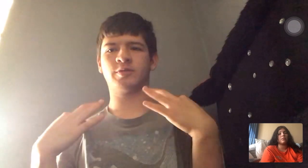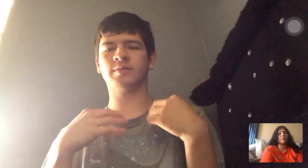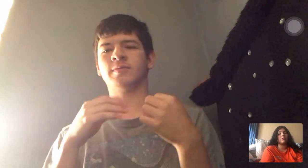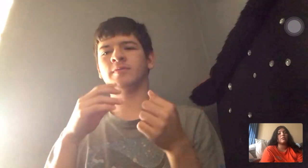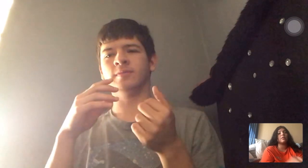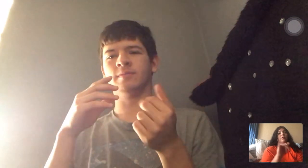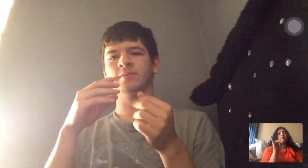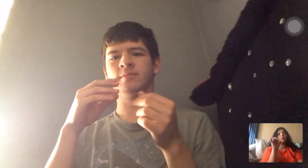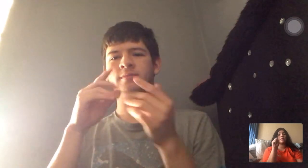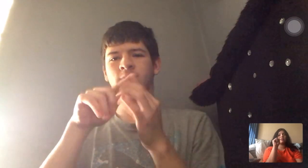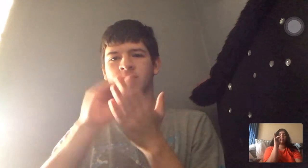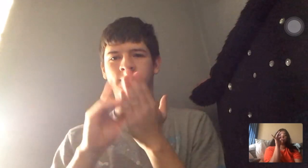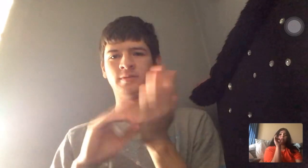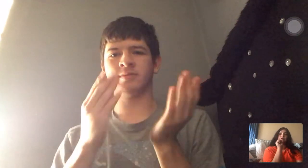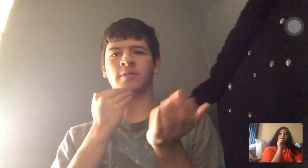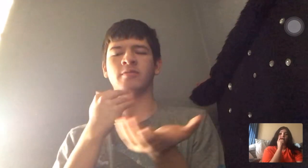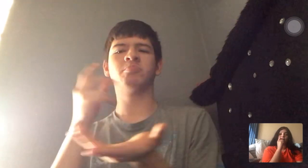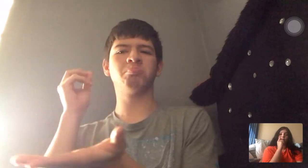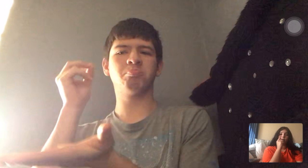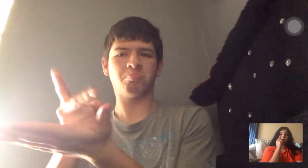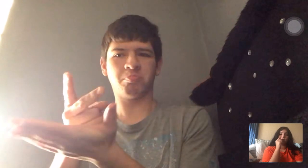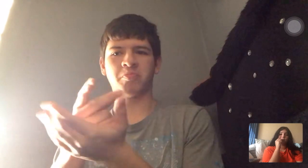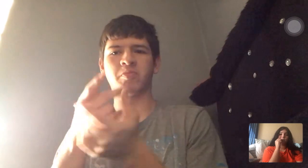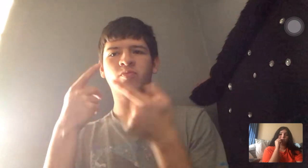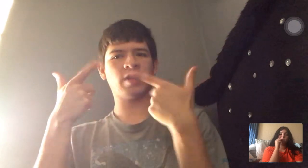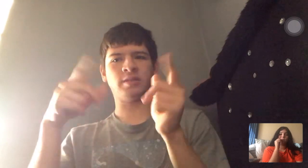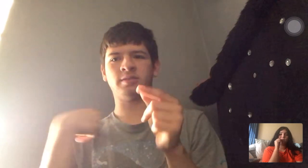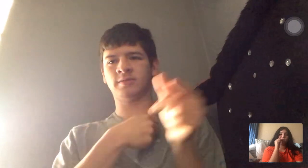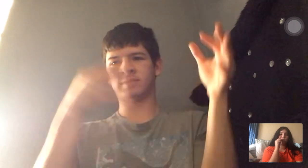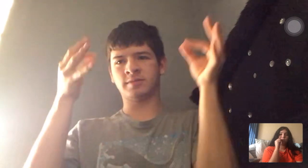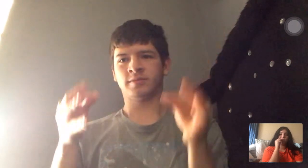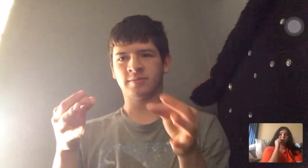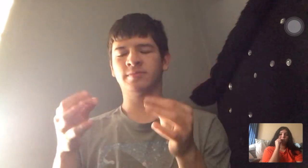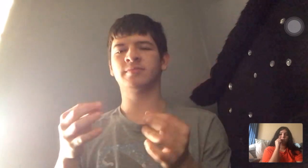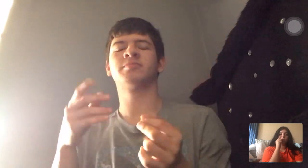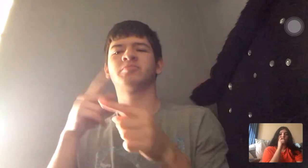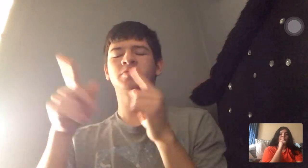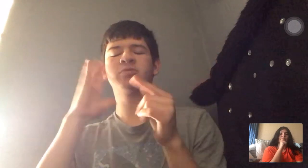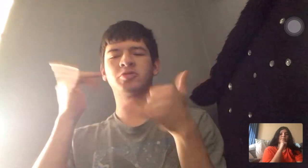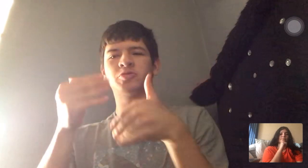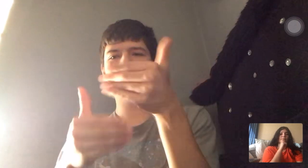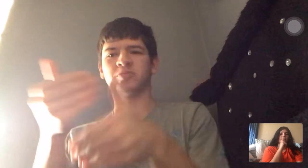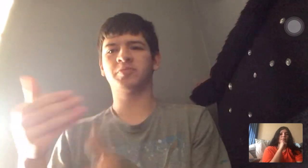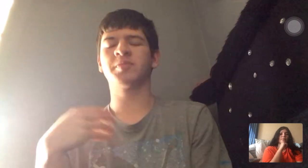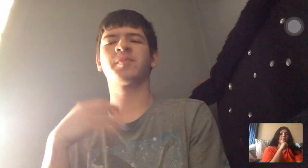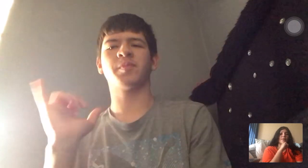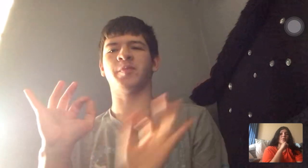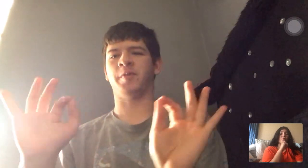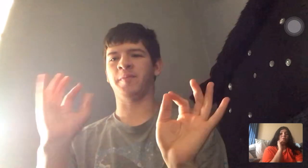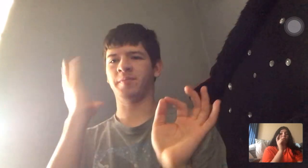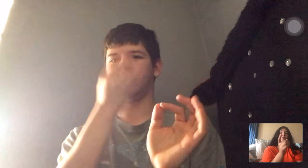Principal Hong approved of this and let us do the design work. So far, it is pretty good so far.